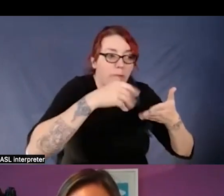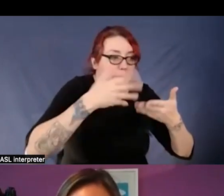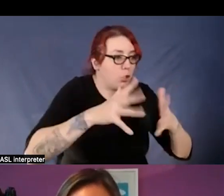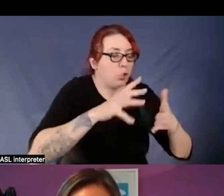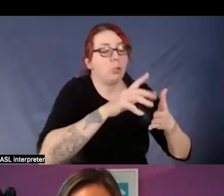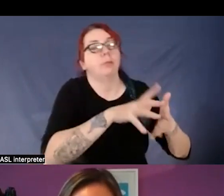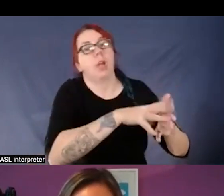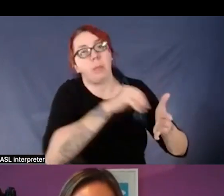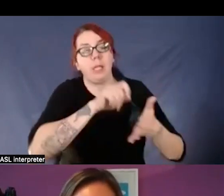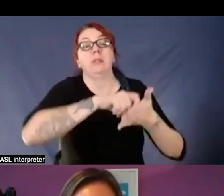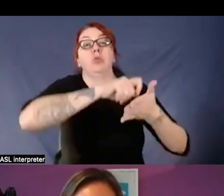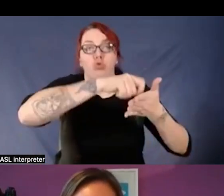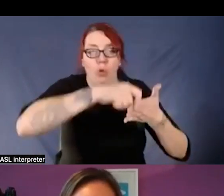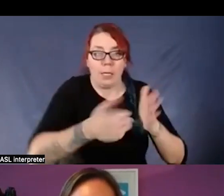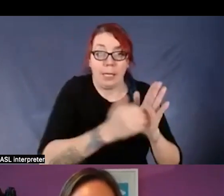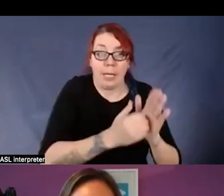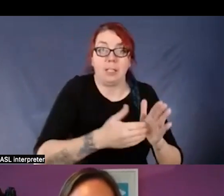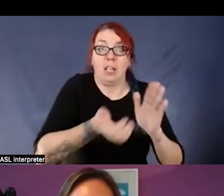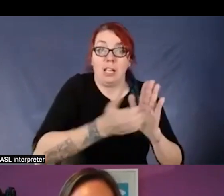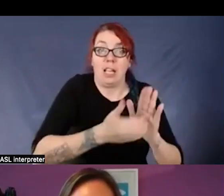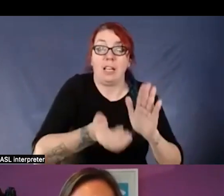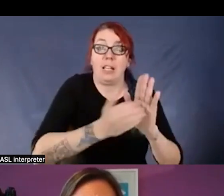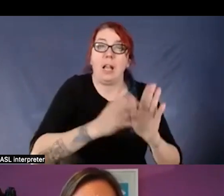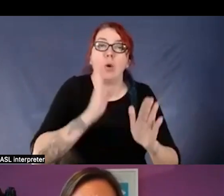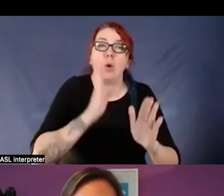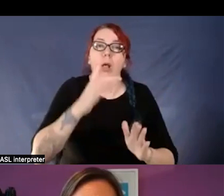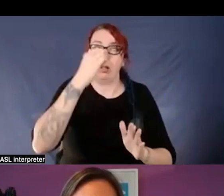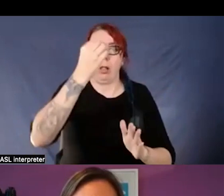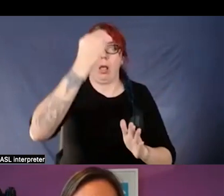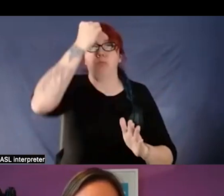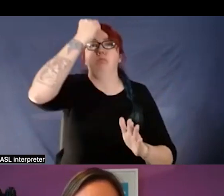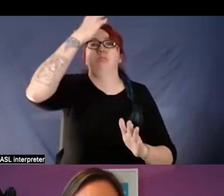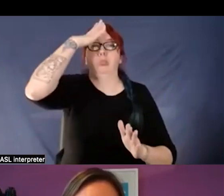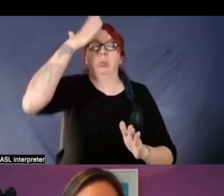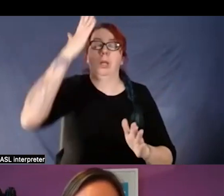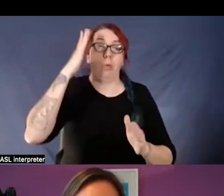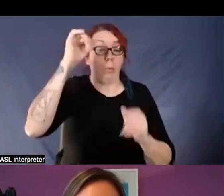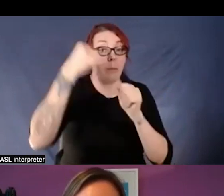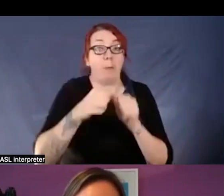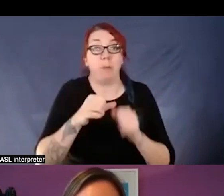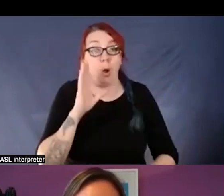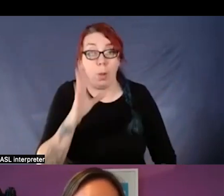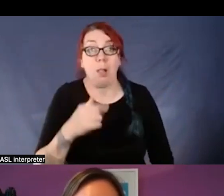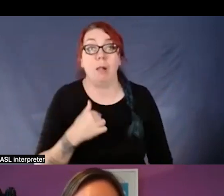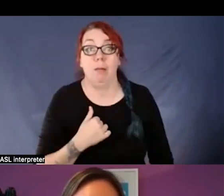to technology to organise me, I don't feel like I'm in control of anything. So the simple act of